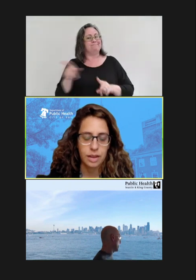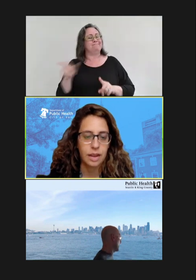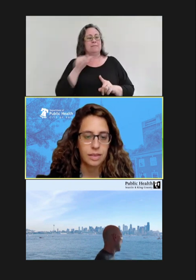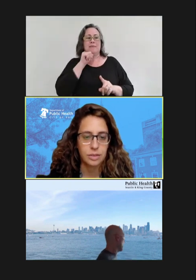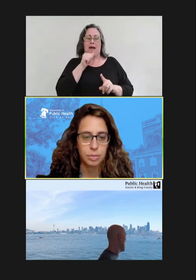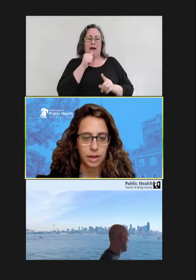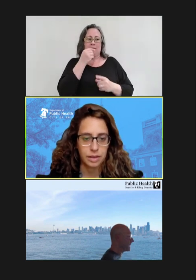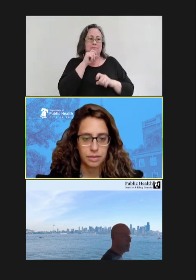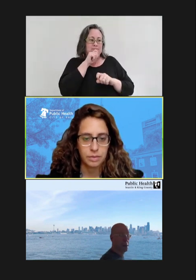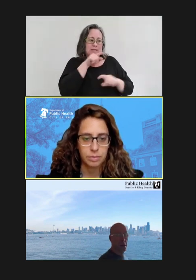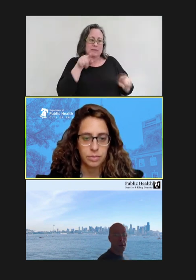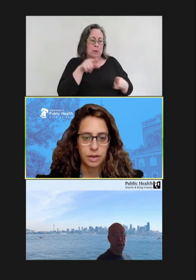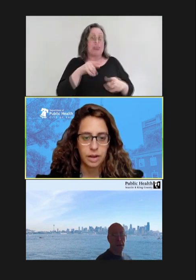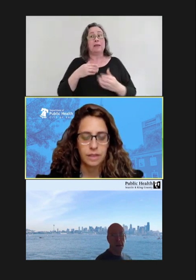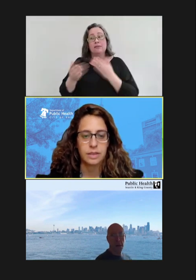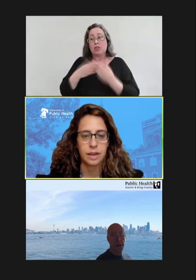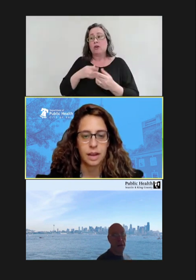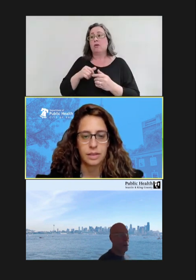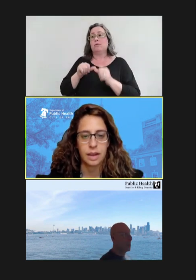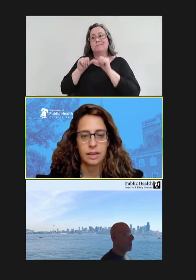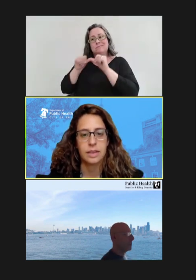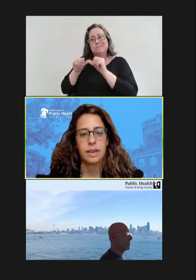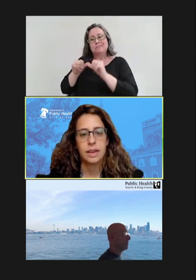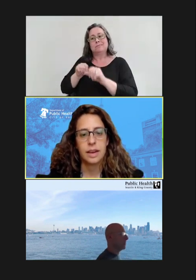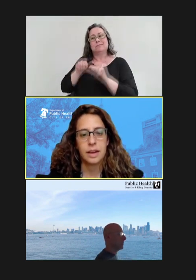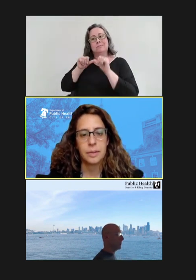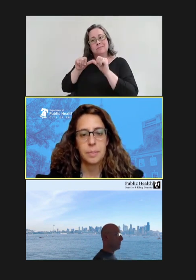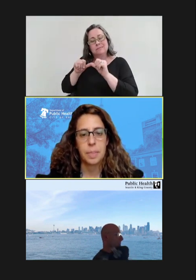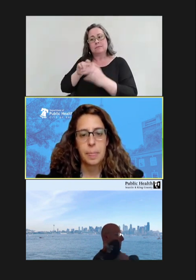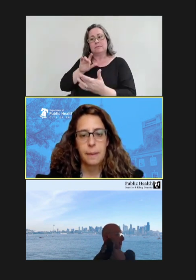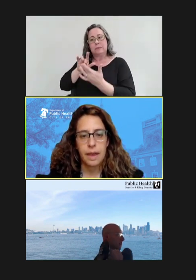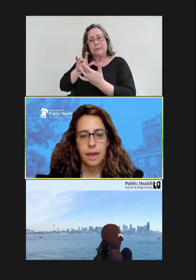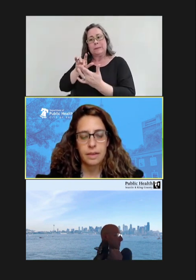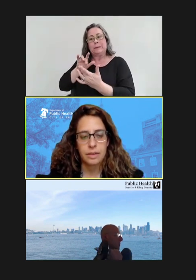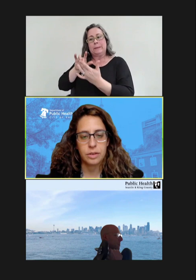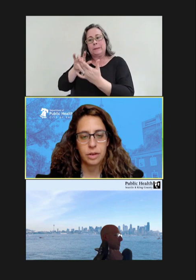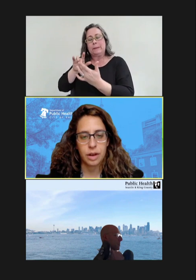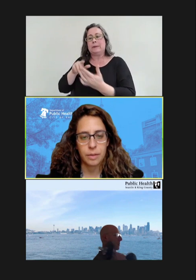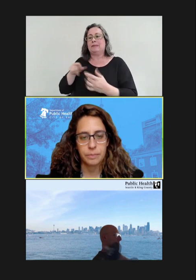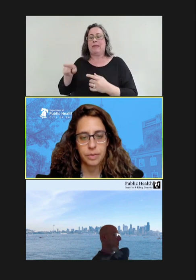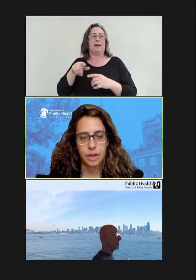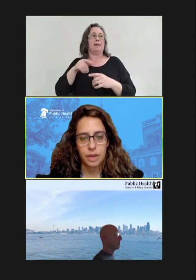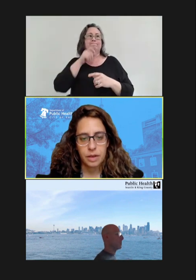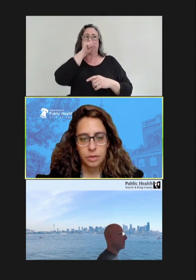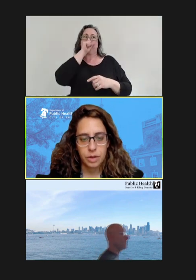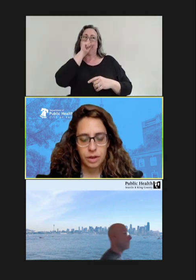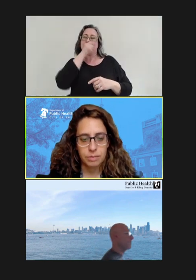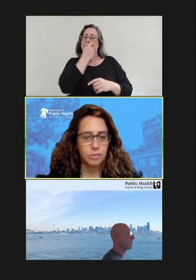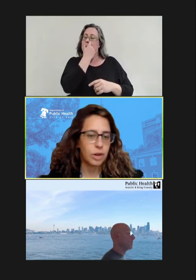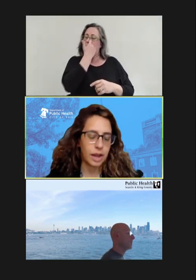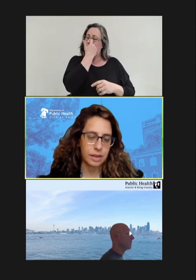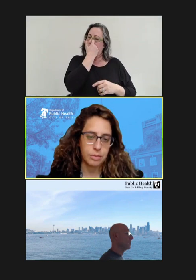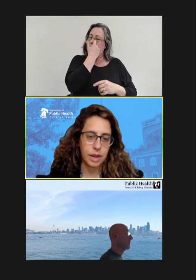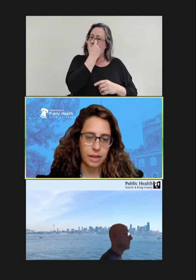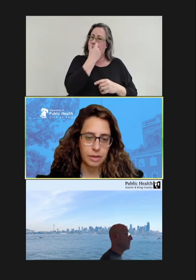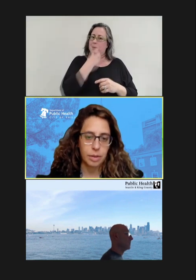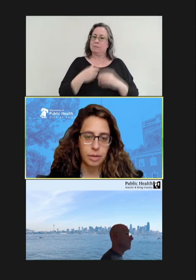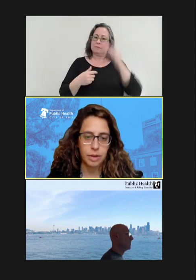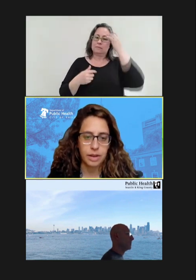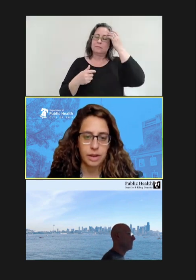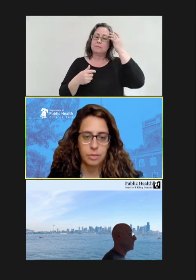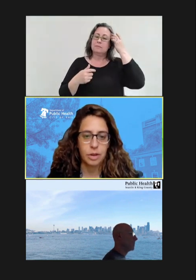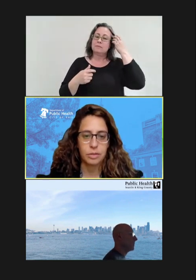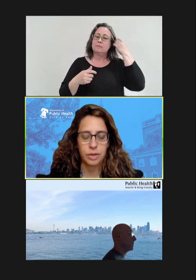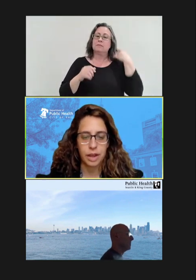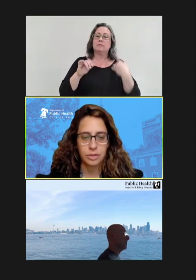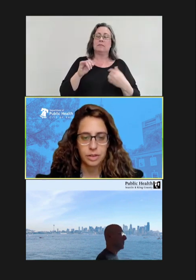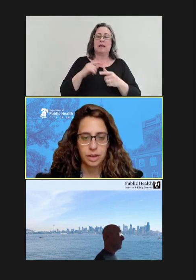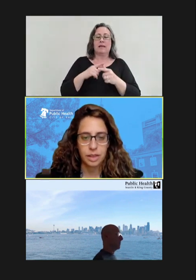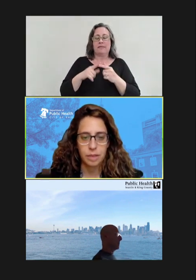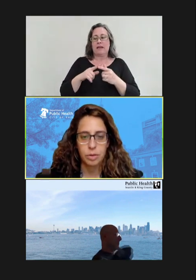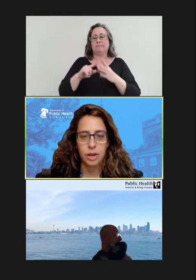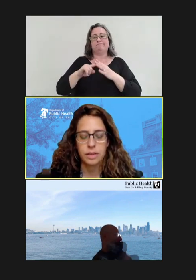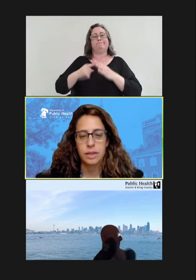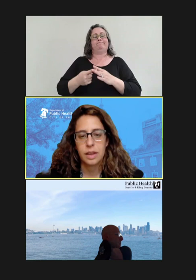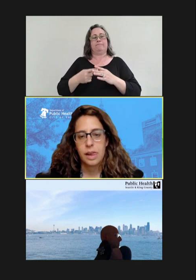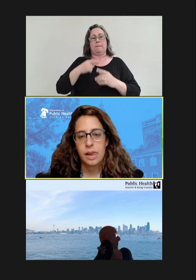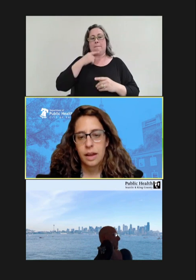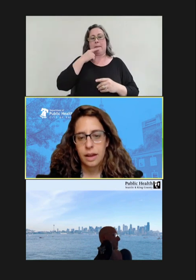again, despite near-constant contact. And we kind of began our public notifications at that point.